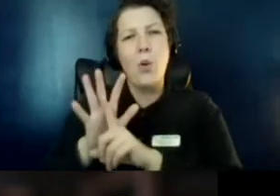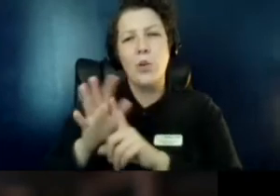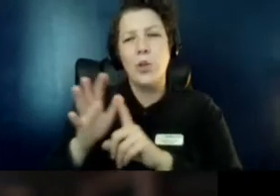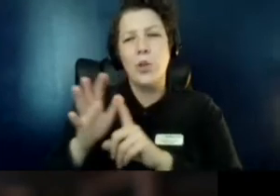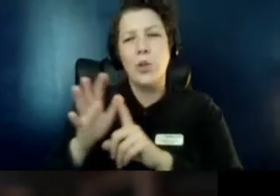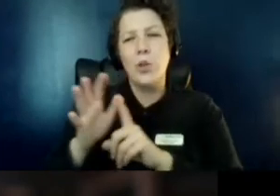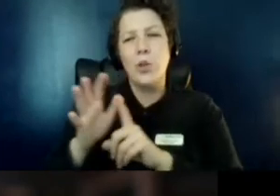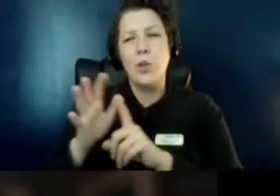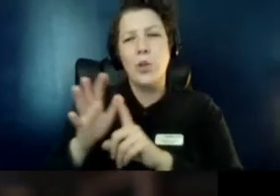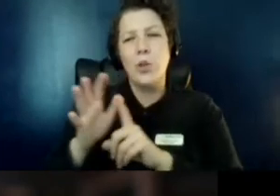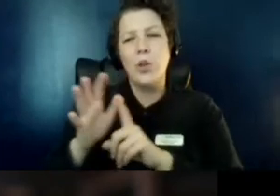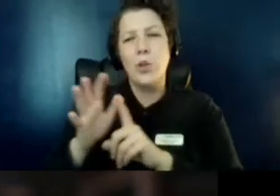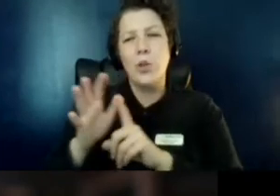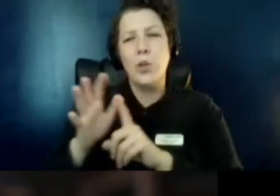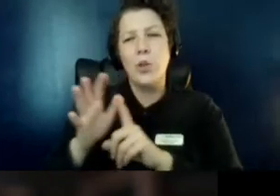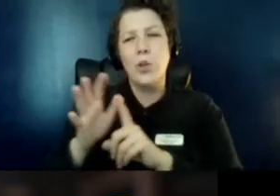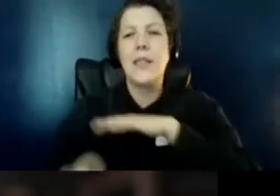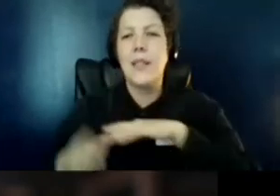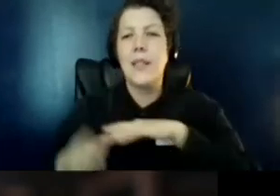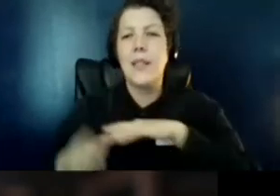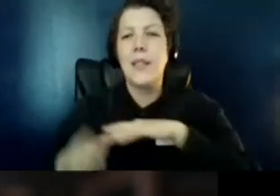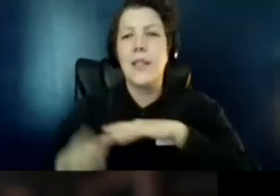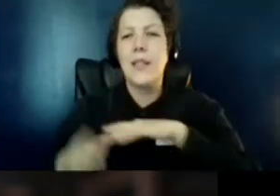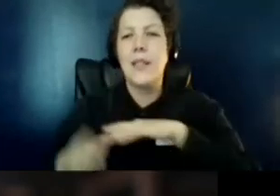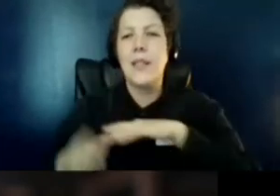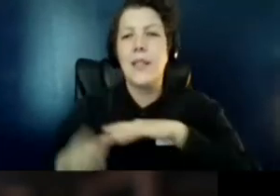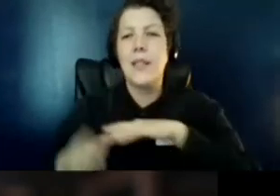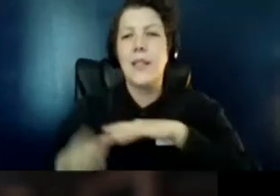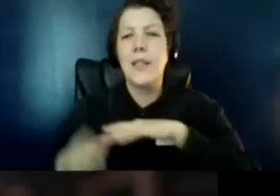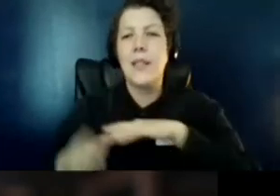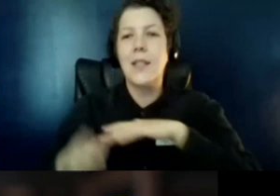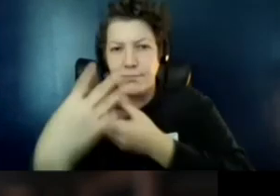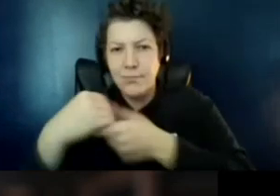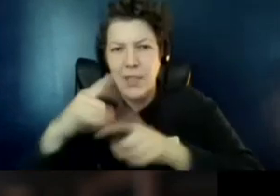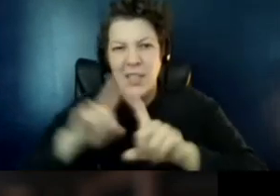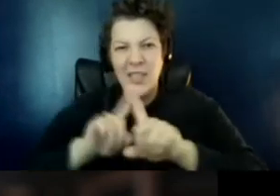who could actually be part of the team and part of the design effort so that we're always